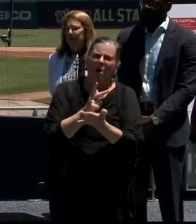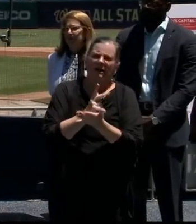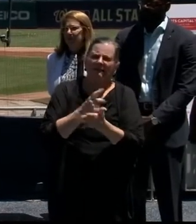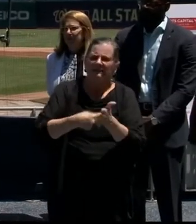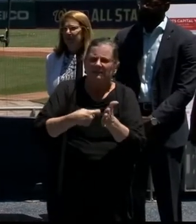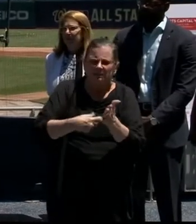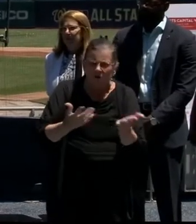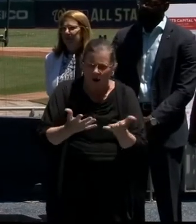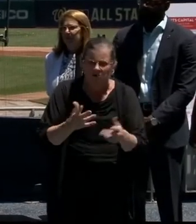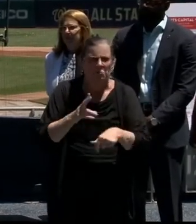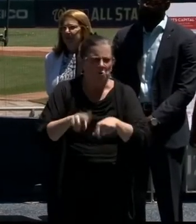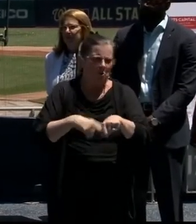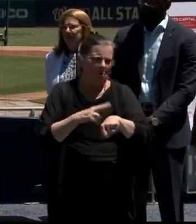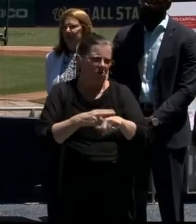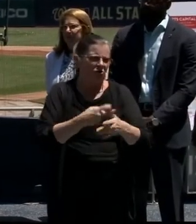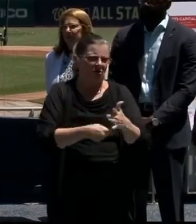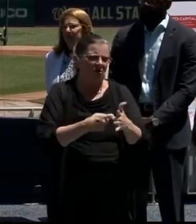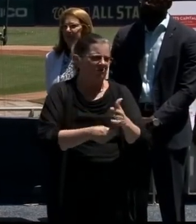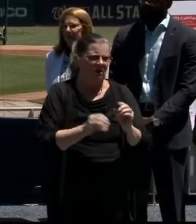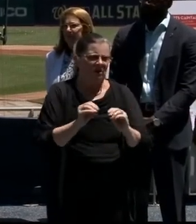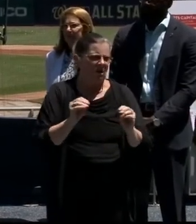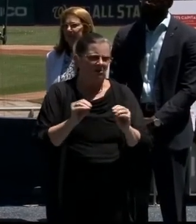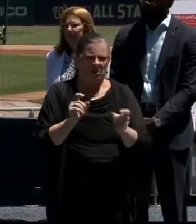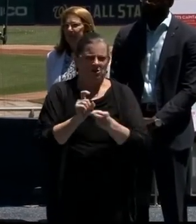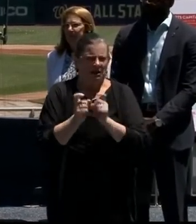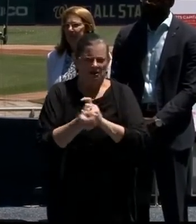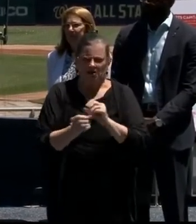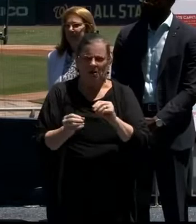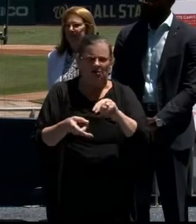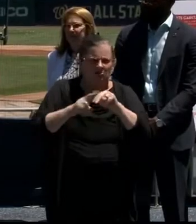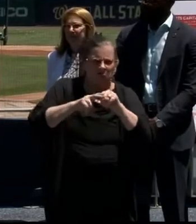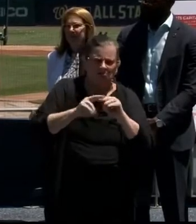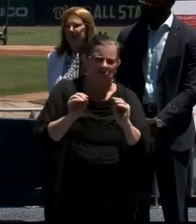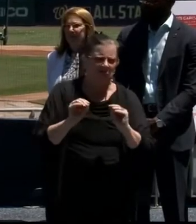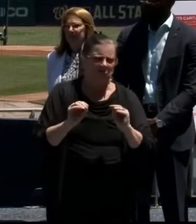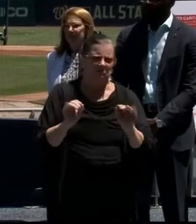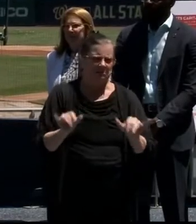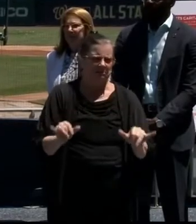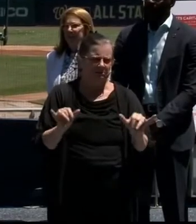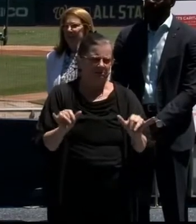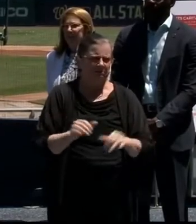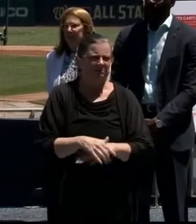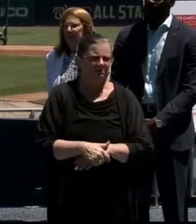SUNDAYS SO NOTHING OUT OF THE ORDINARY.